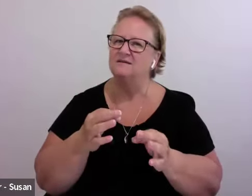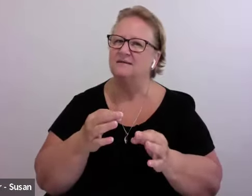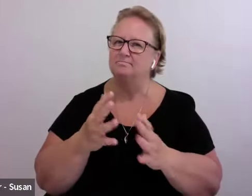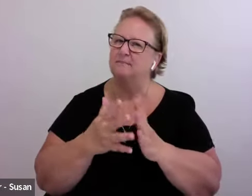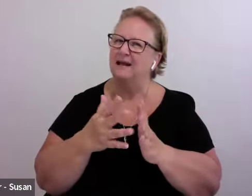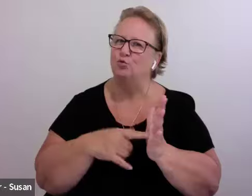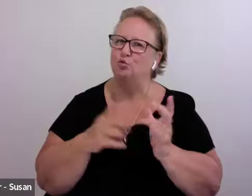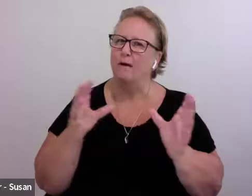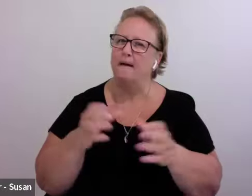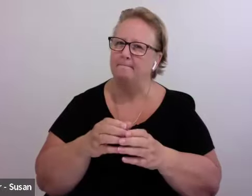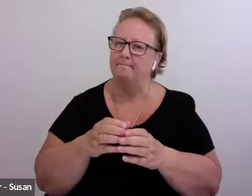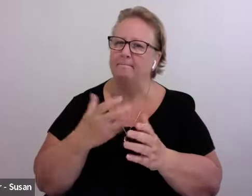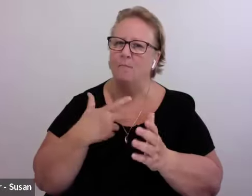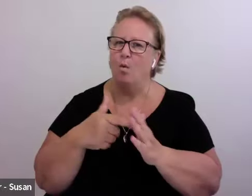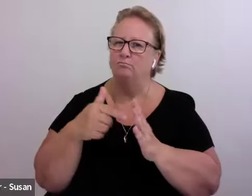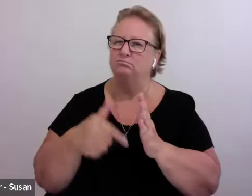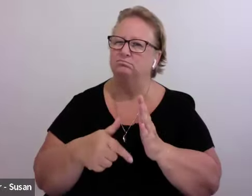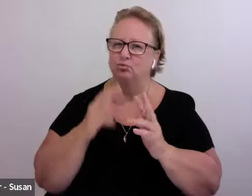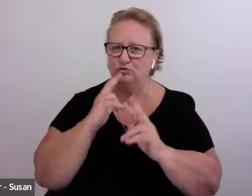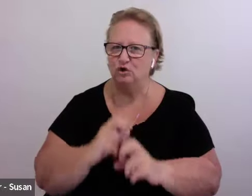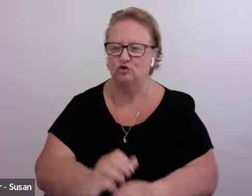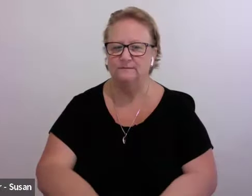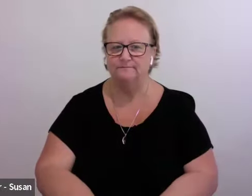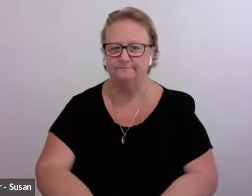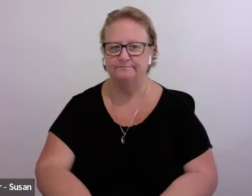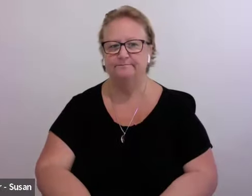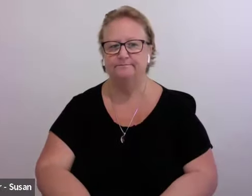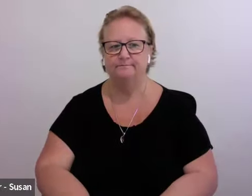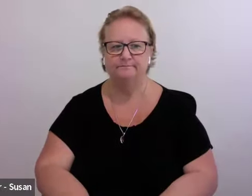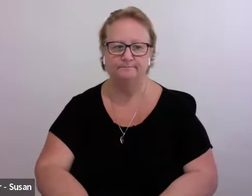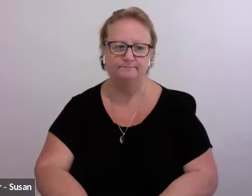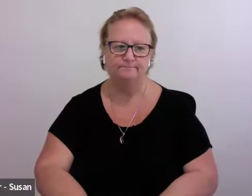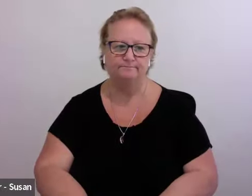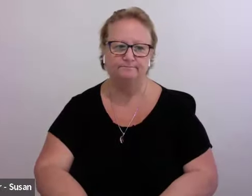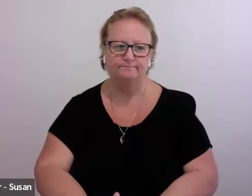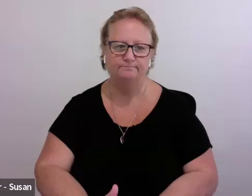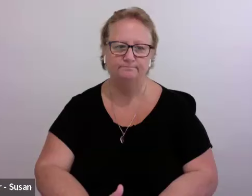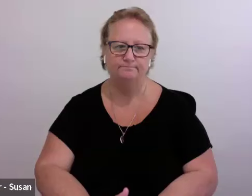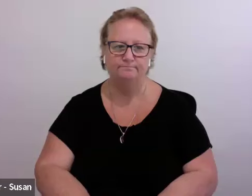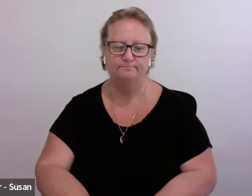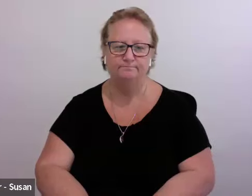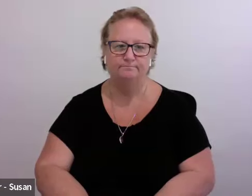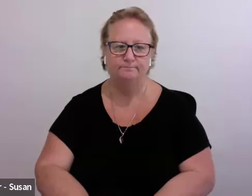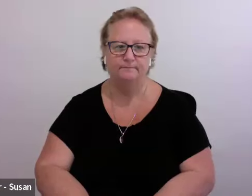applications and it was a very conscious and deliberate